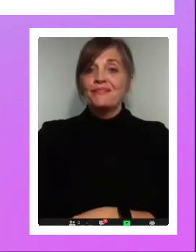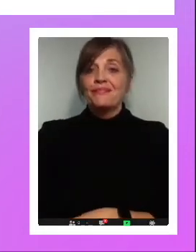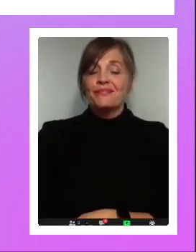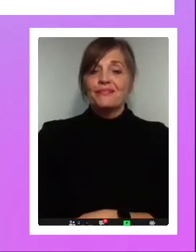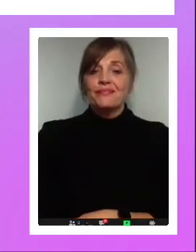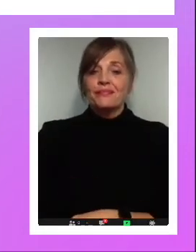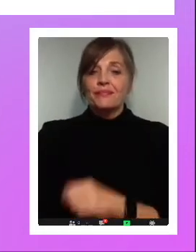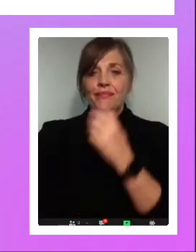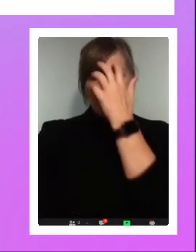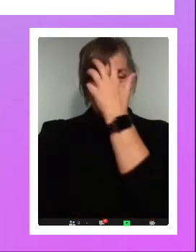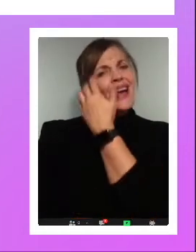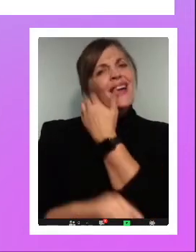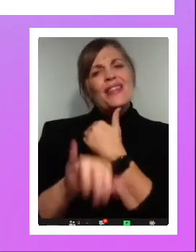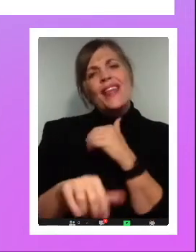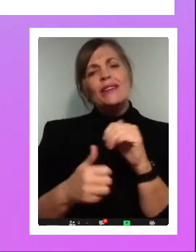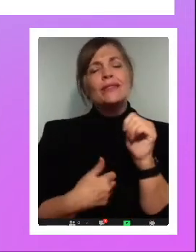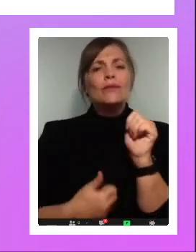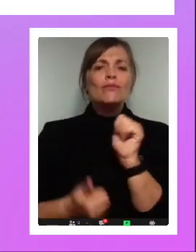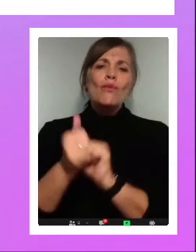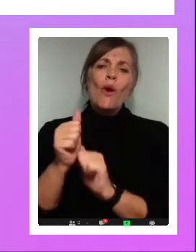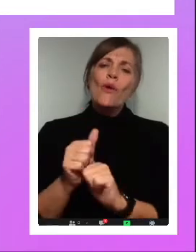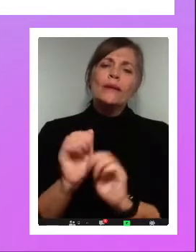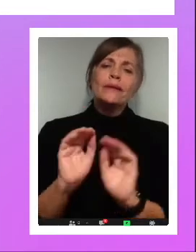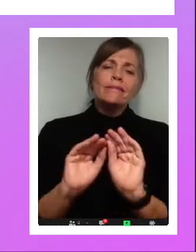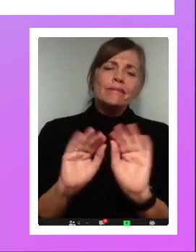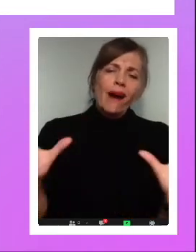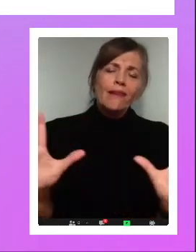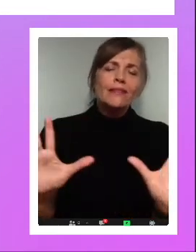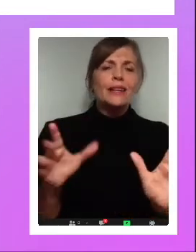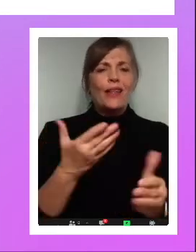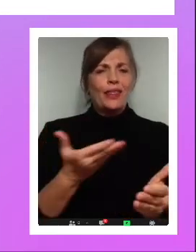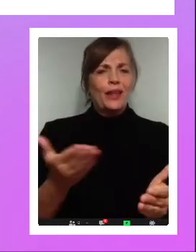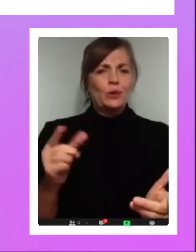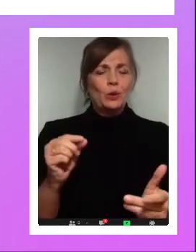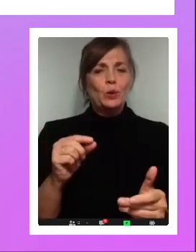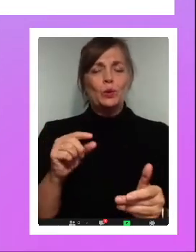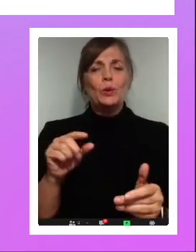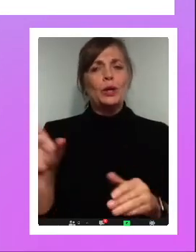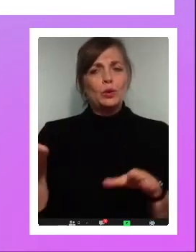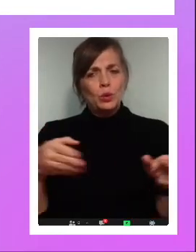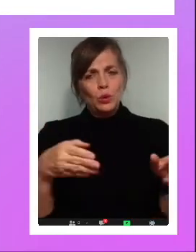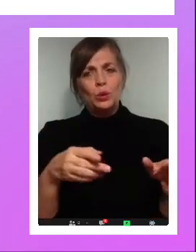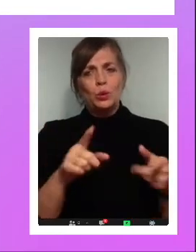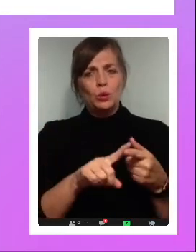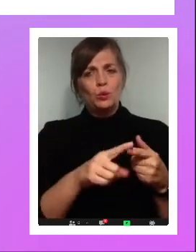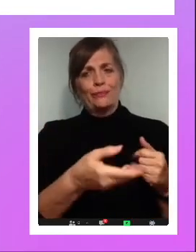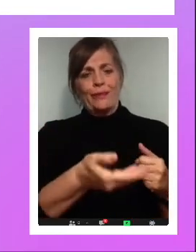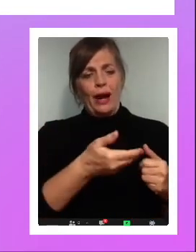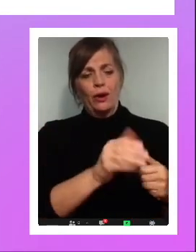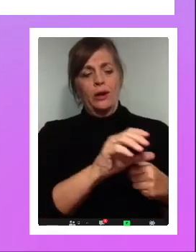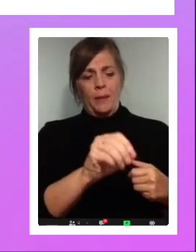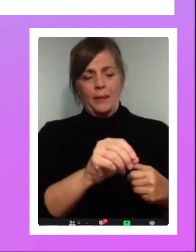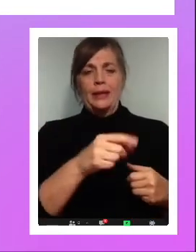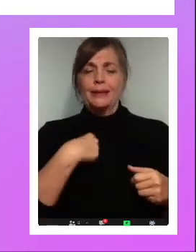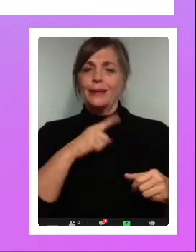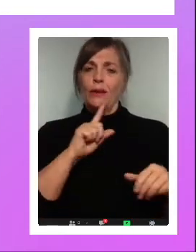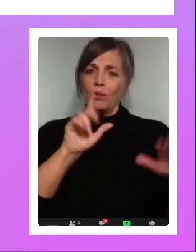that are deliberately focused on that. There is an issue and that one has to do with secrecy.